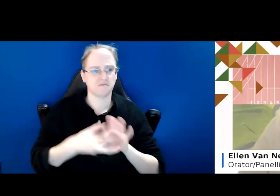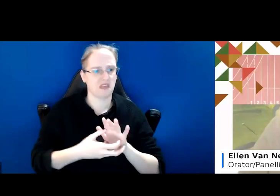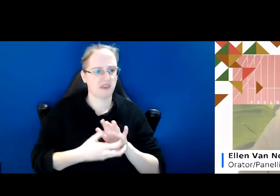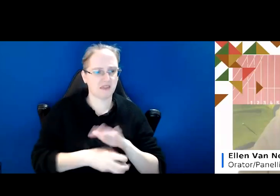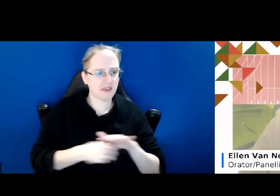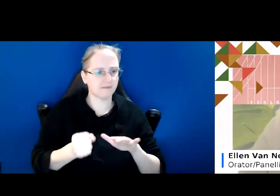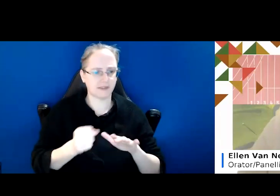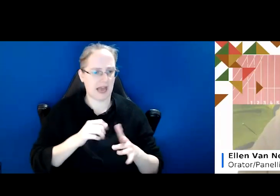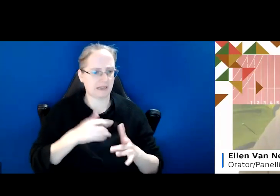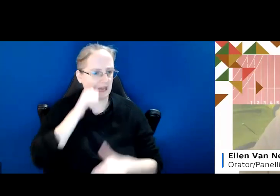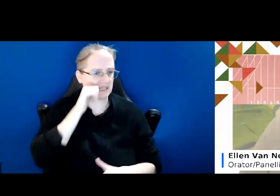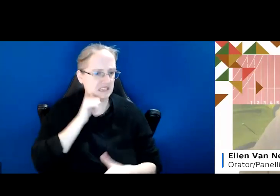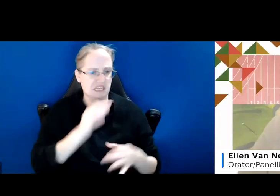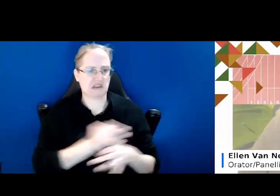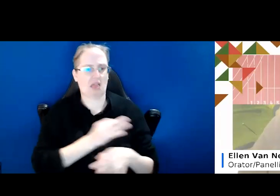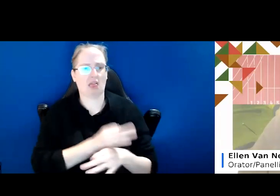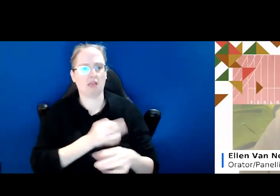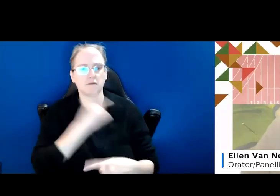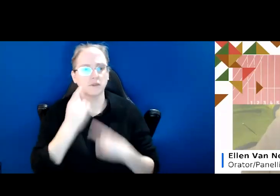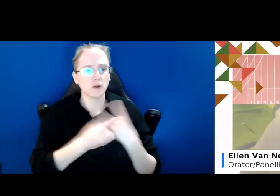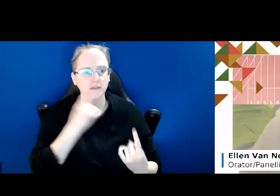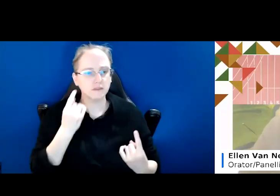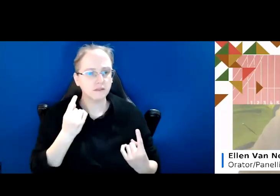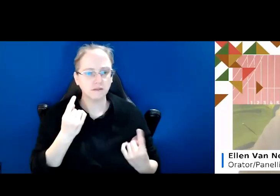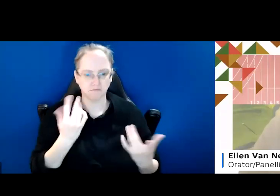that the occupation exists not just in the land